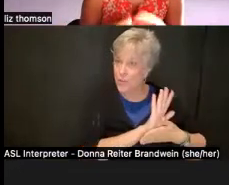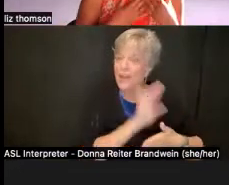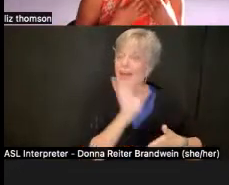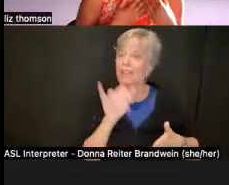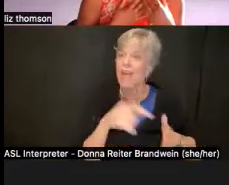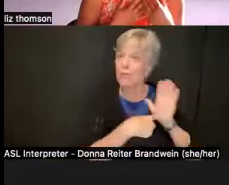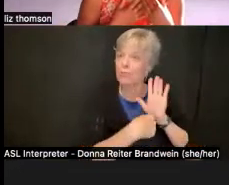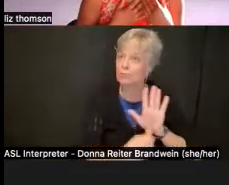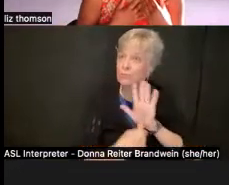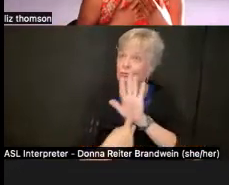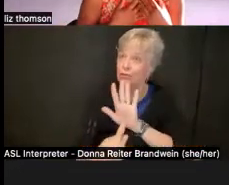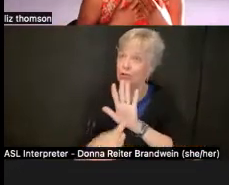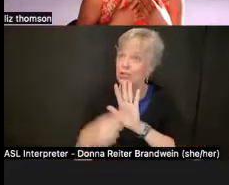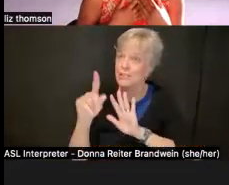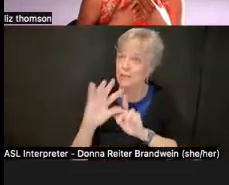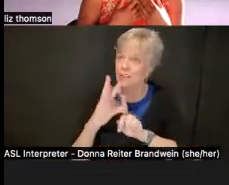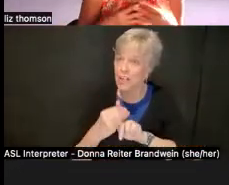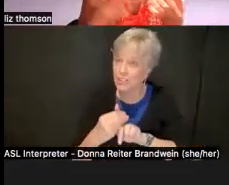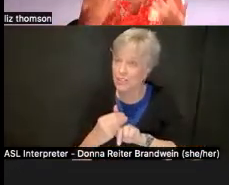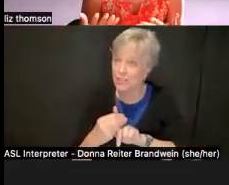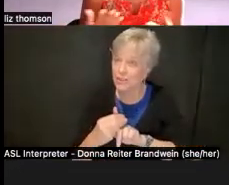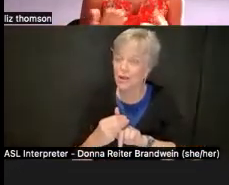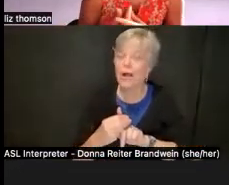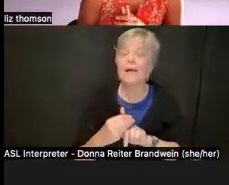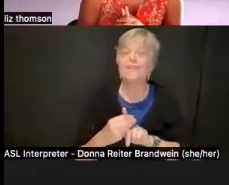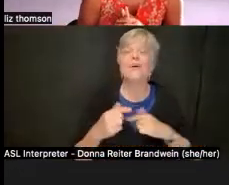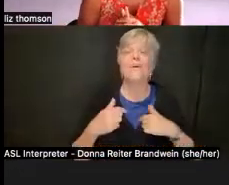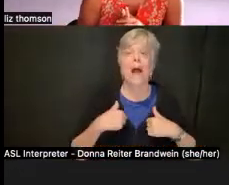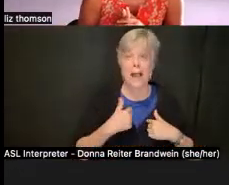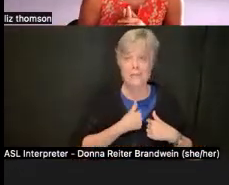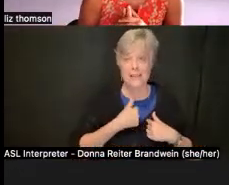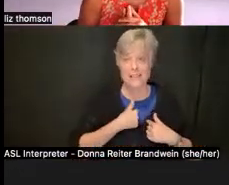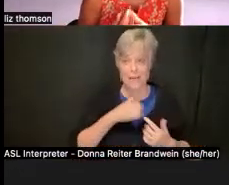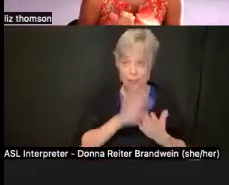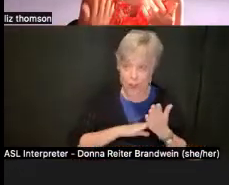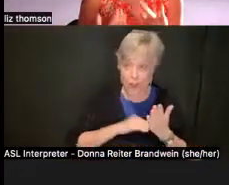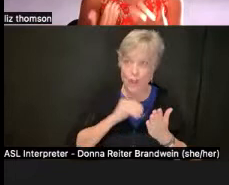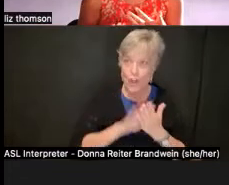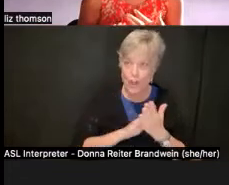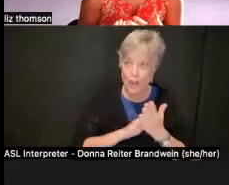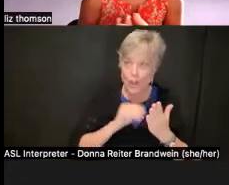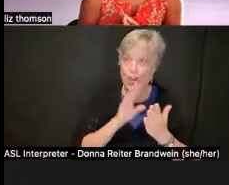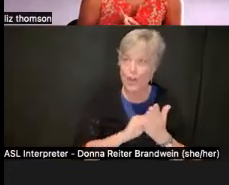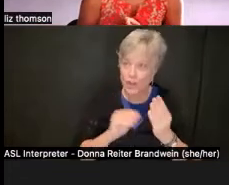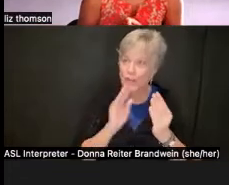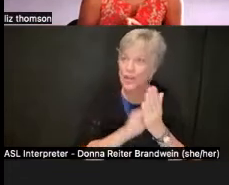and just so for my own learning and growth, also just reminding myself that disability culture